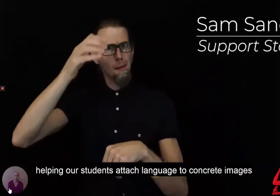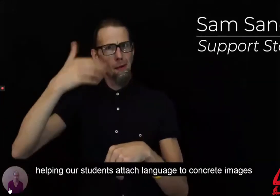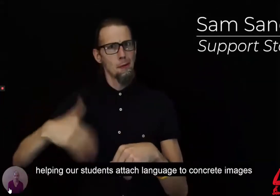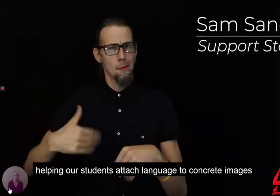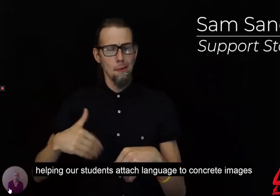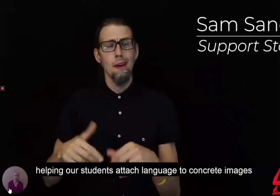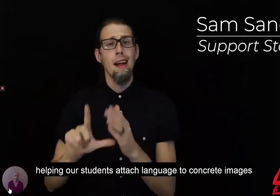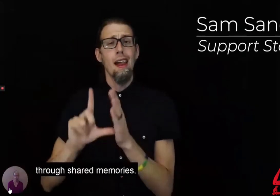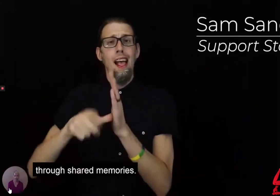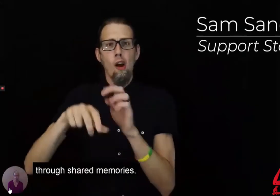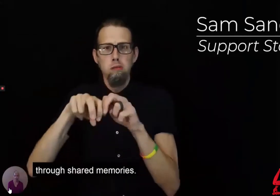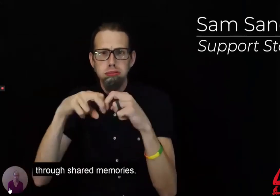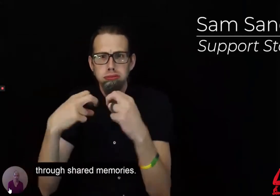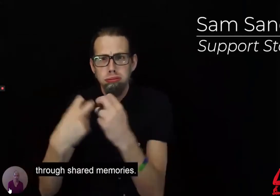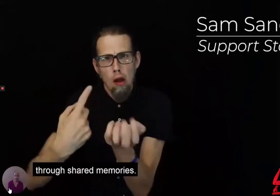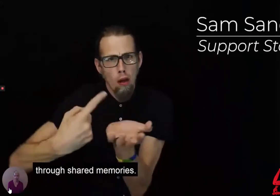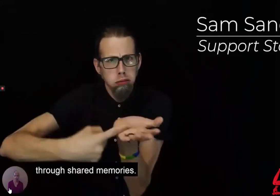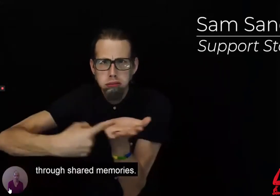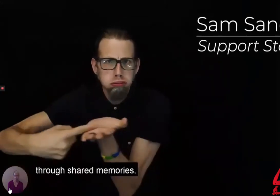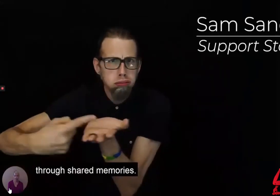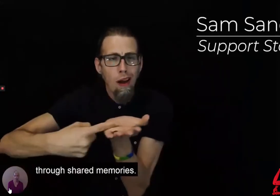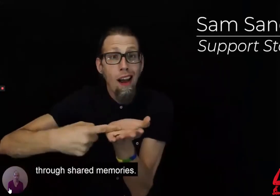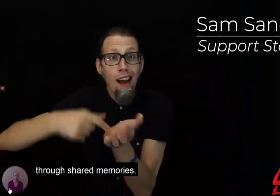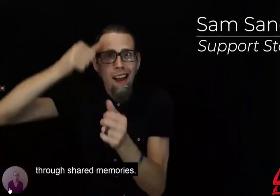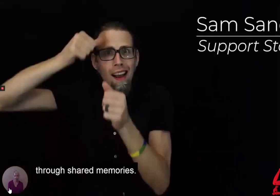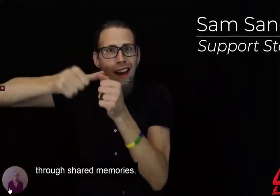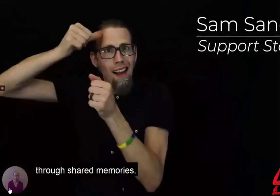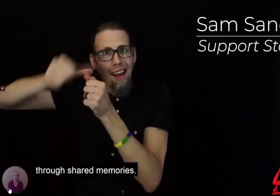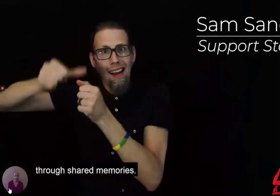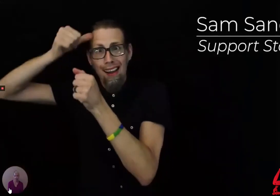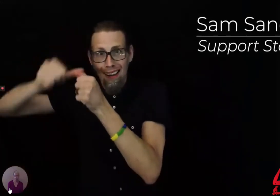to concrete images through shared memories.